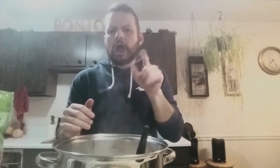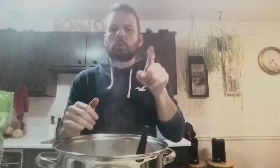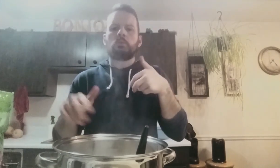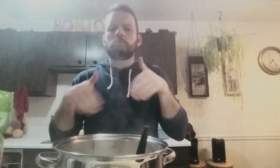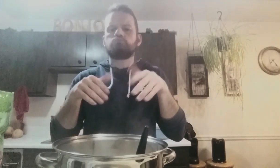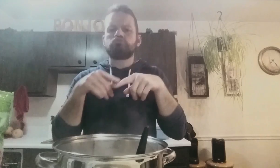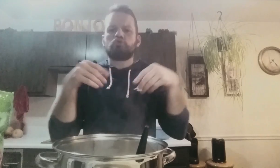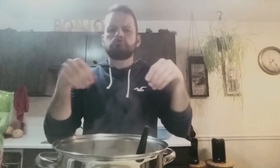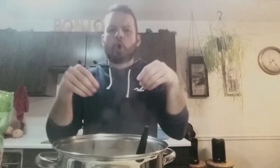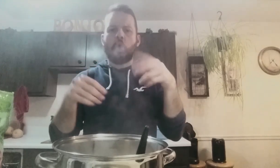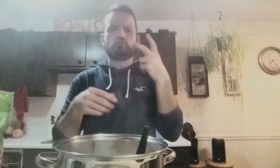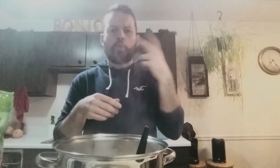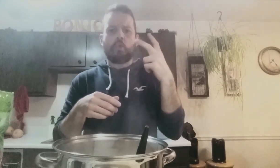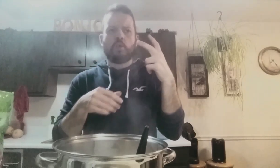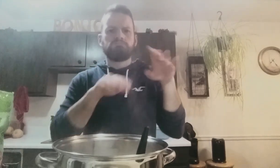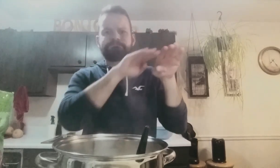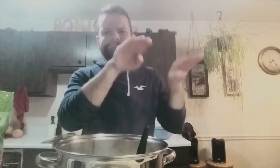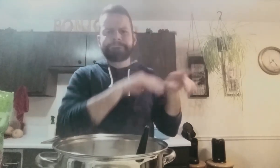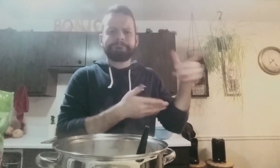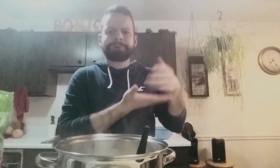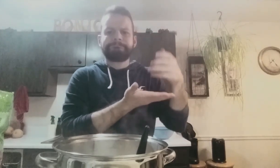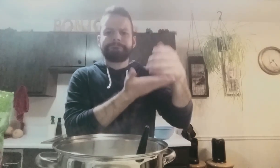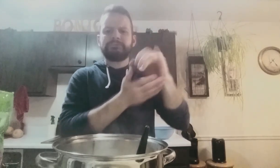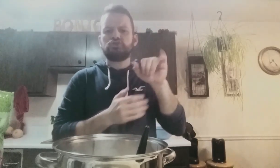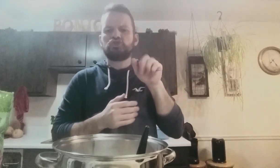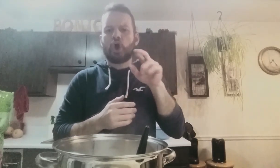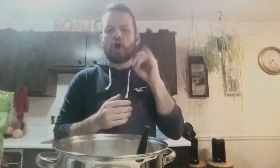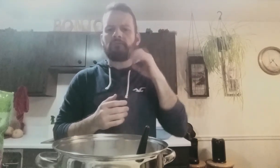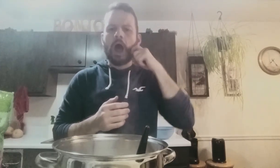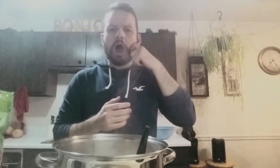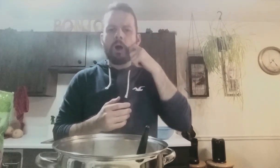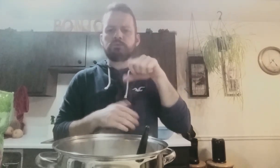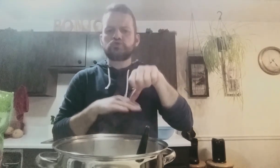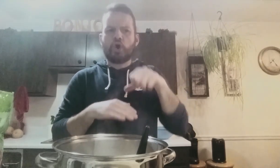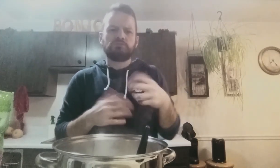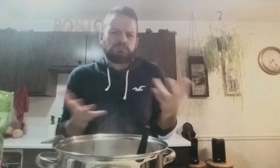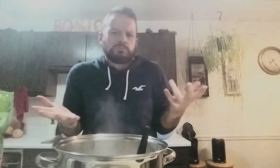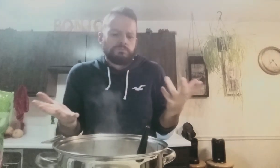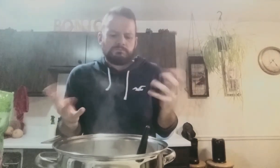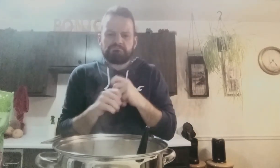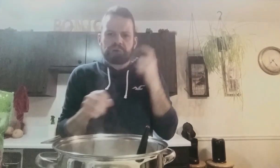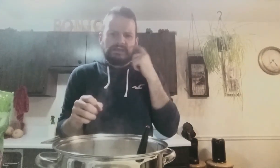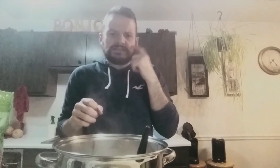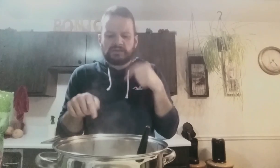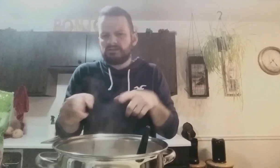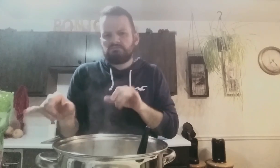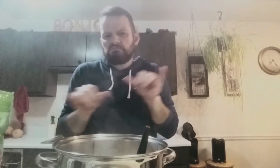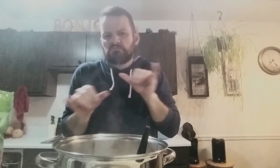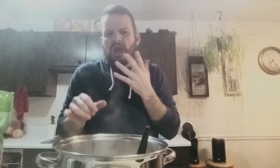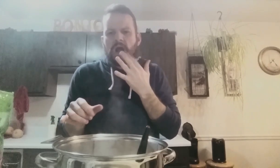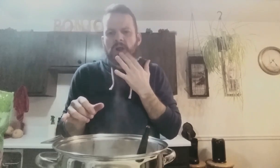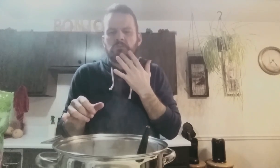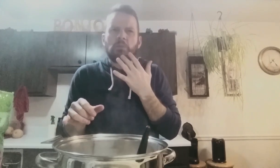you walk in to a store and see apple sauce in jars on a shelf. Its colour will become like one.